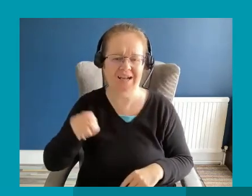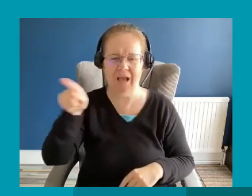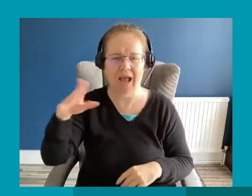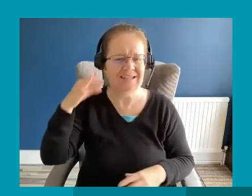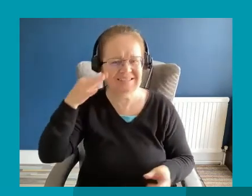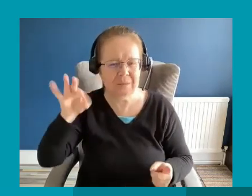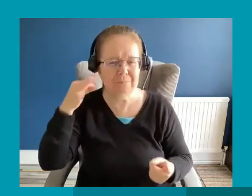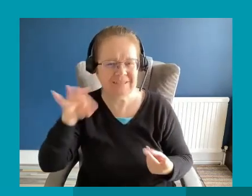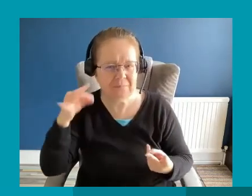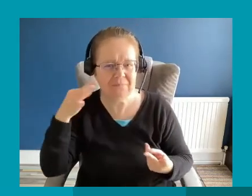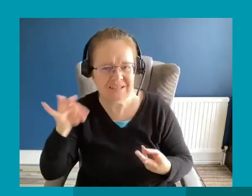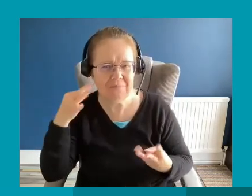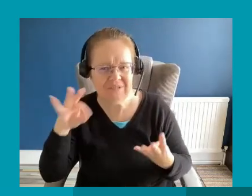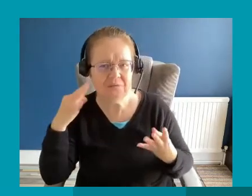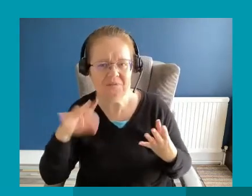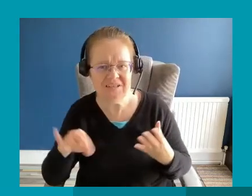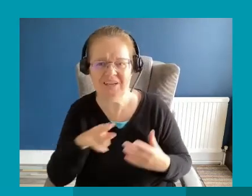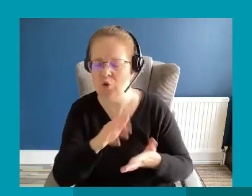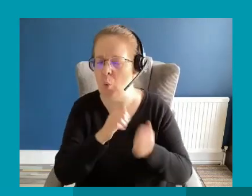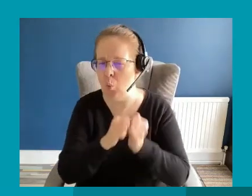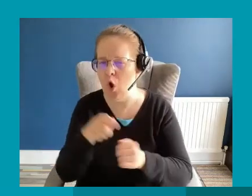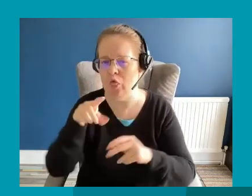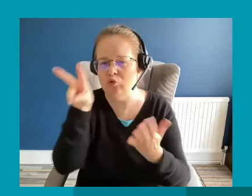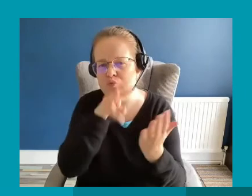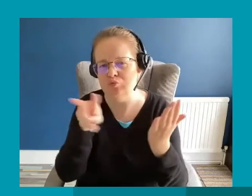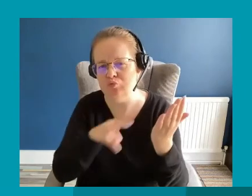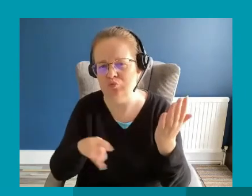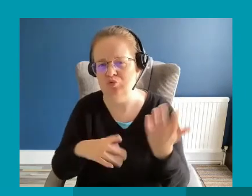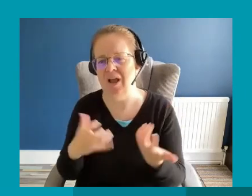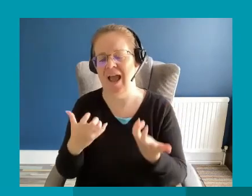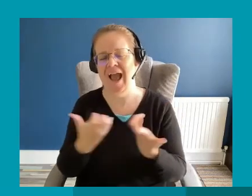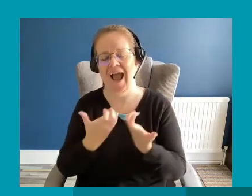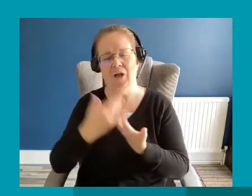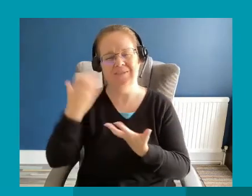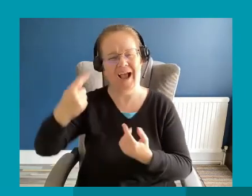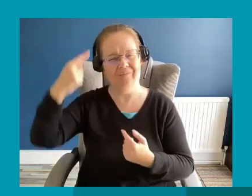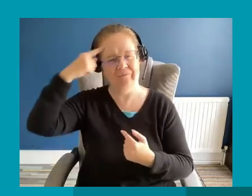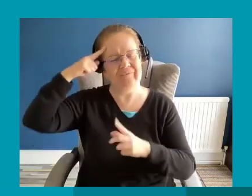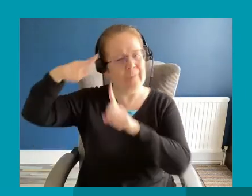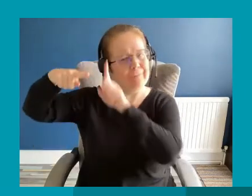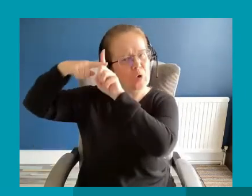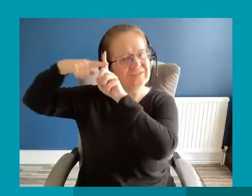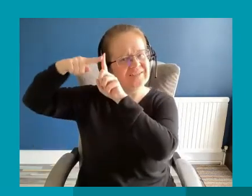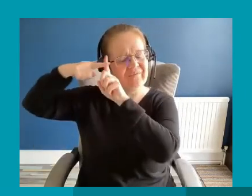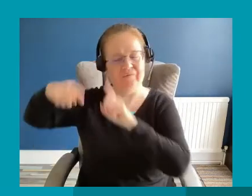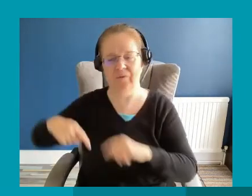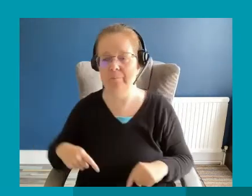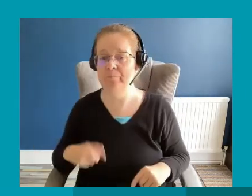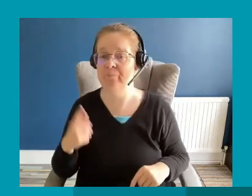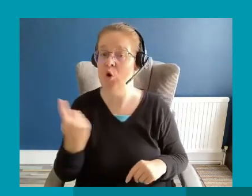and suggestions on how to remain in that positive cycle for anyone who really likes her videos,